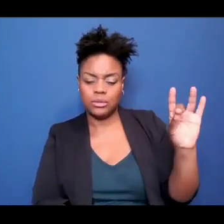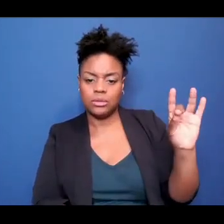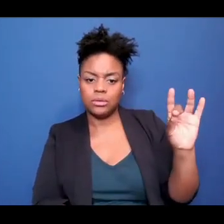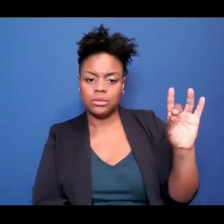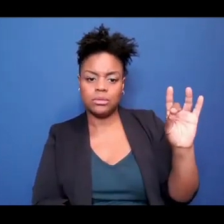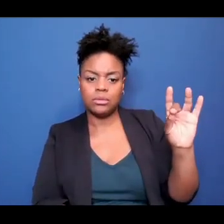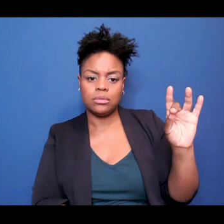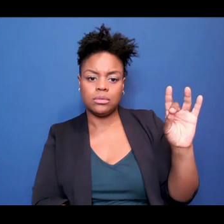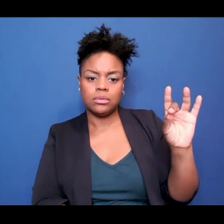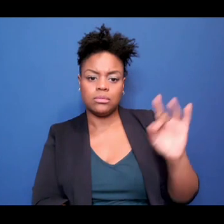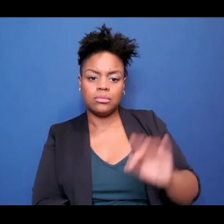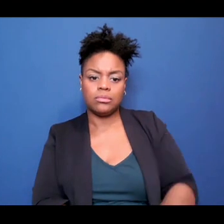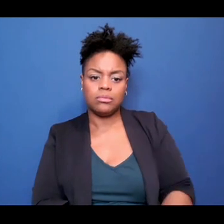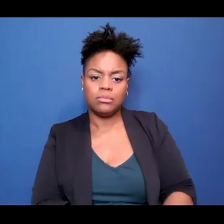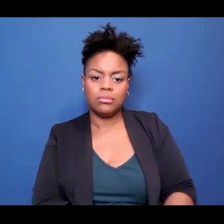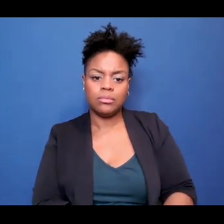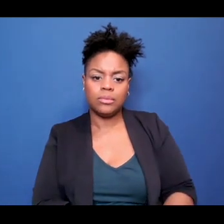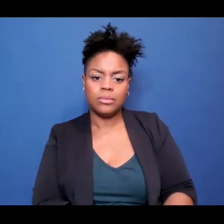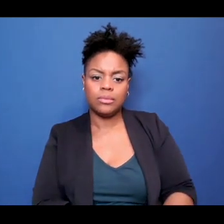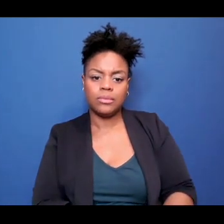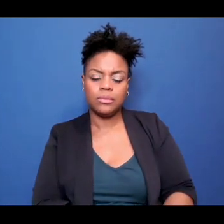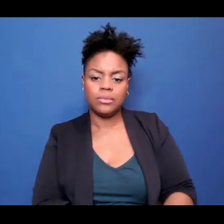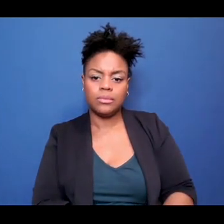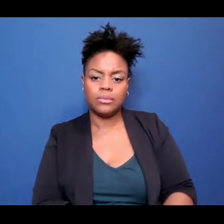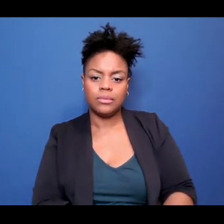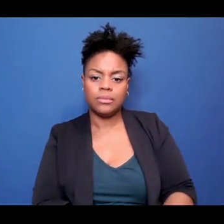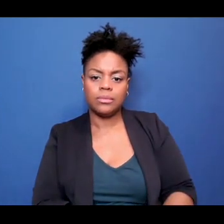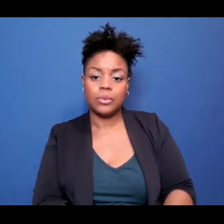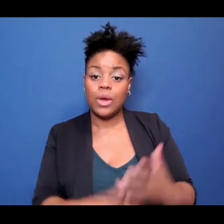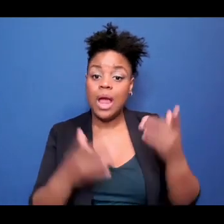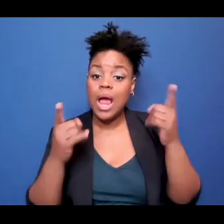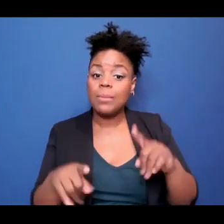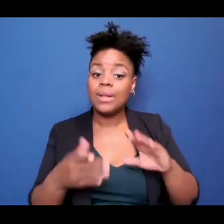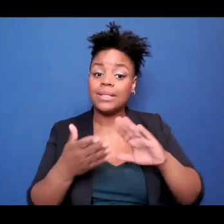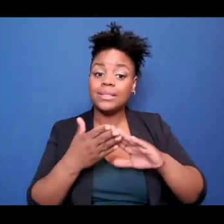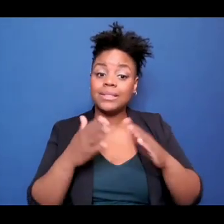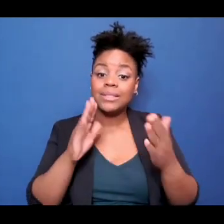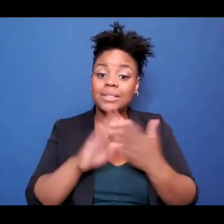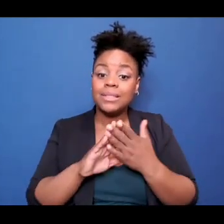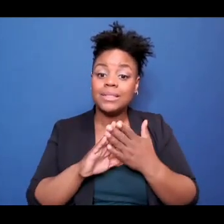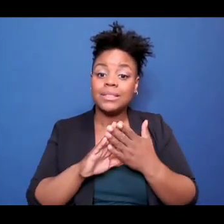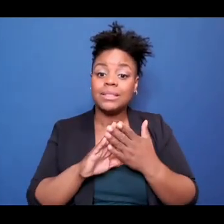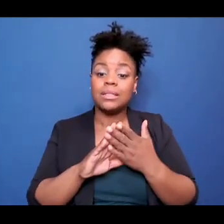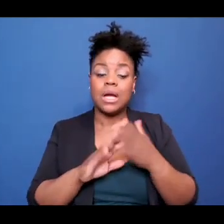SO THIS WAS IN 2008, AND ESSENTIALLY WHAT HAPPENED IS THE